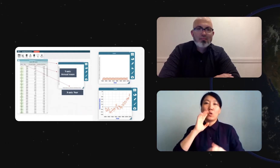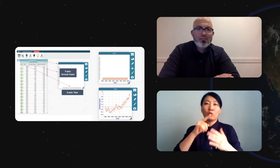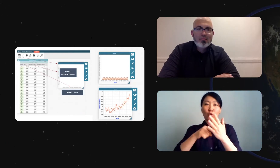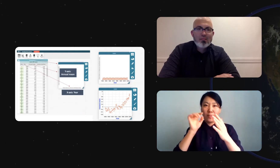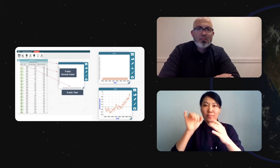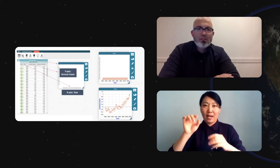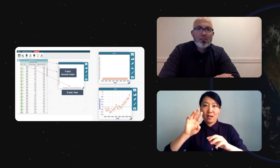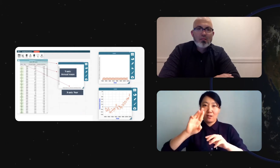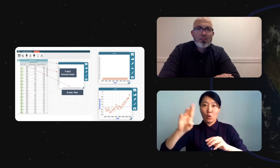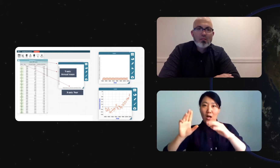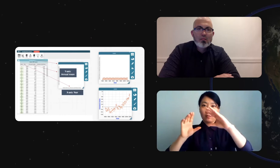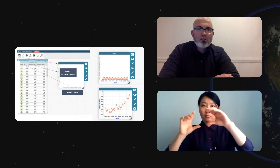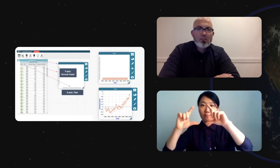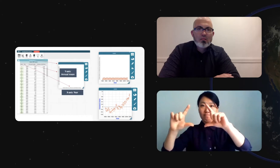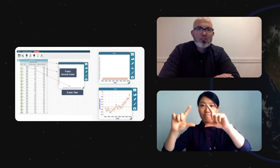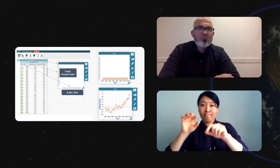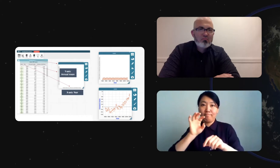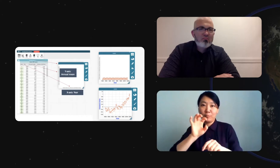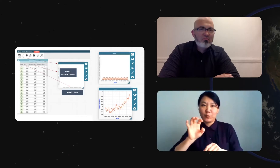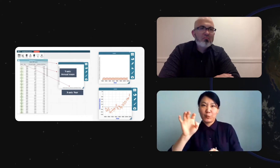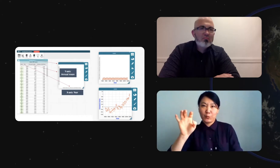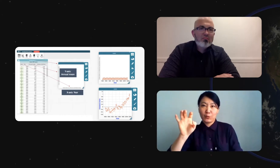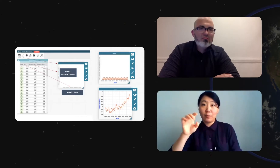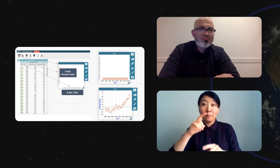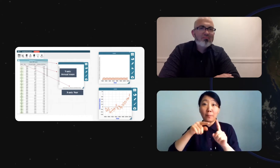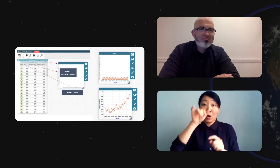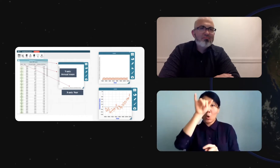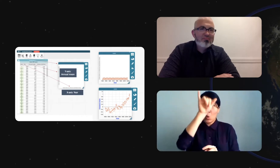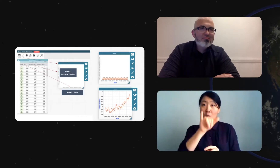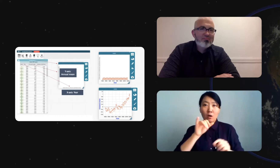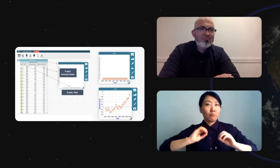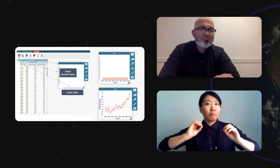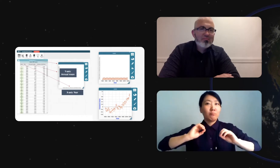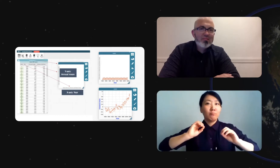From there, you can start inputting the data from your table.